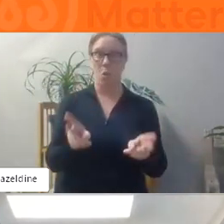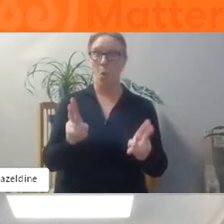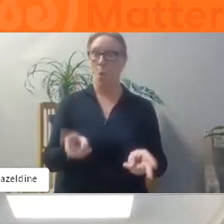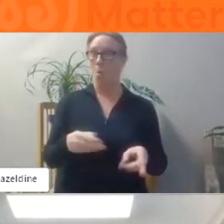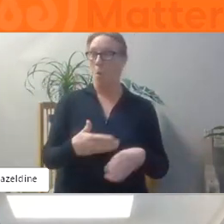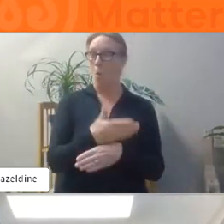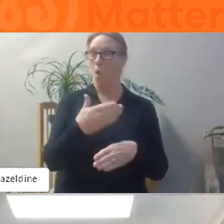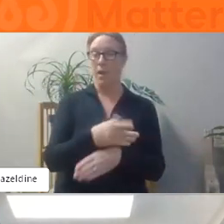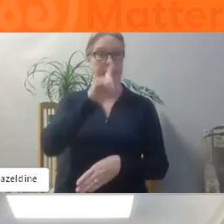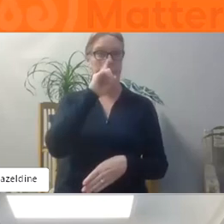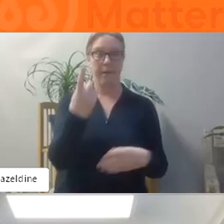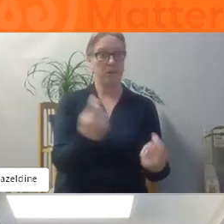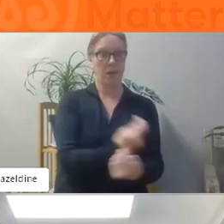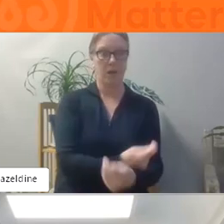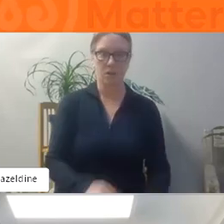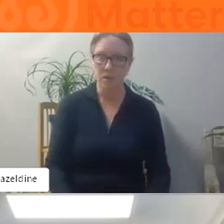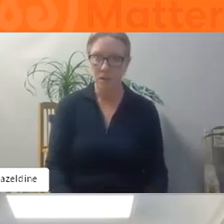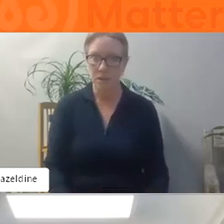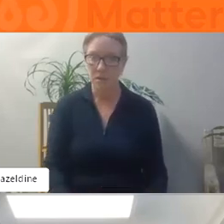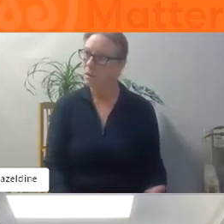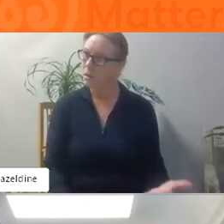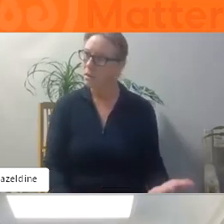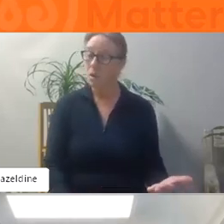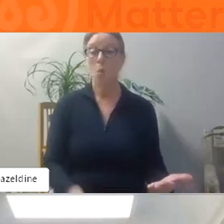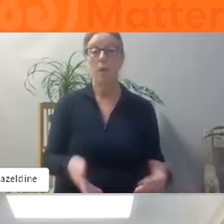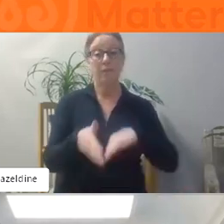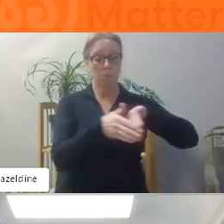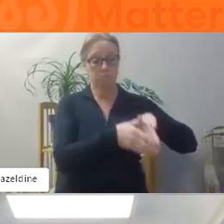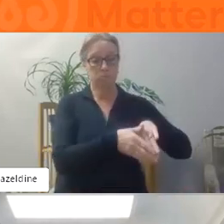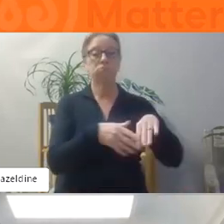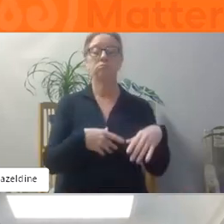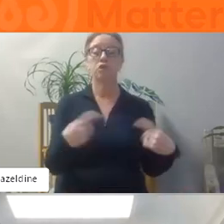be changed. We've since moved a little bit from imagining the anti